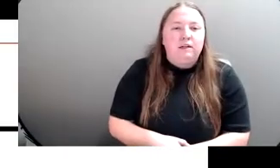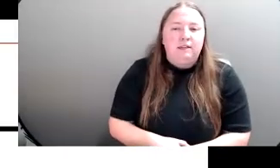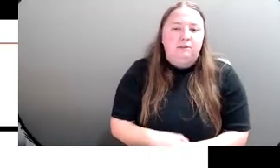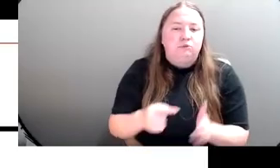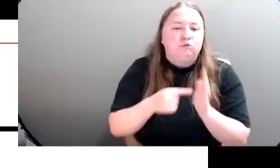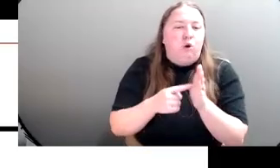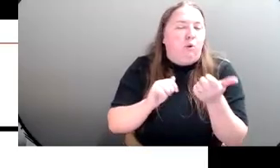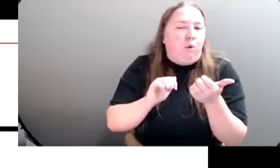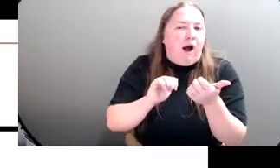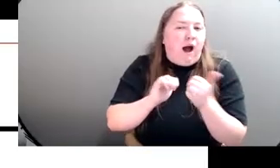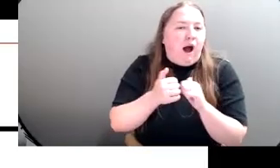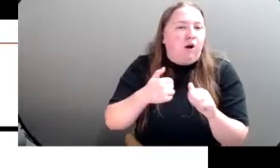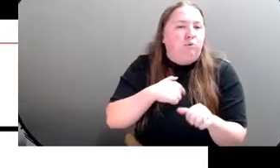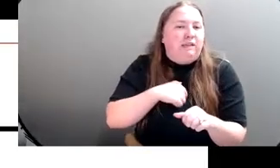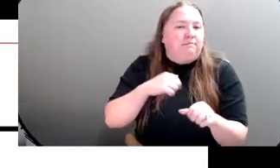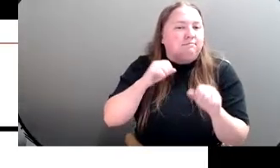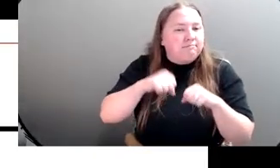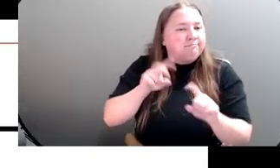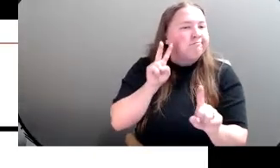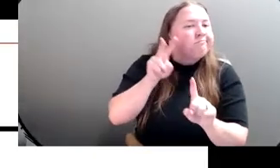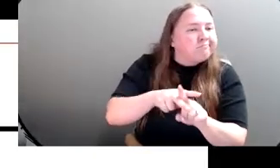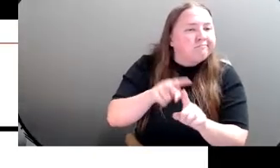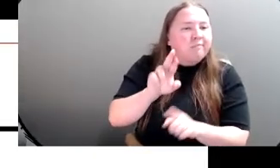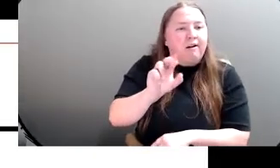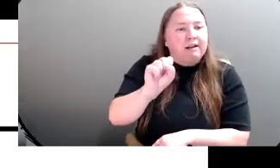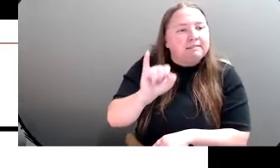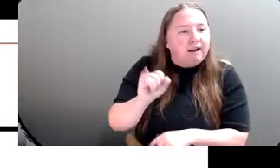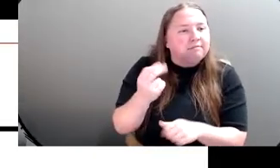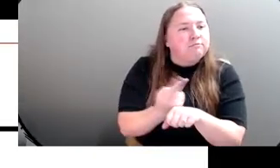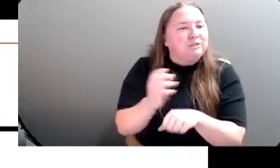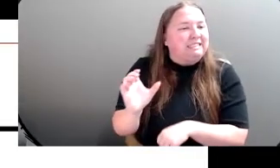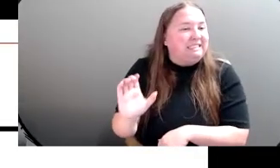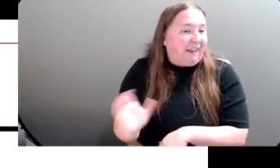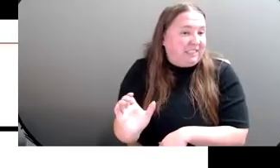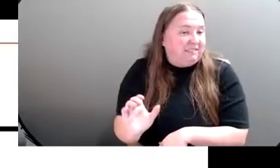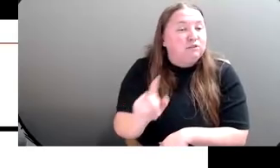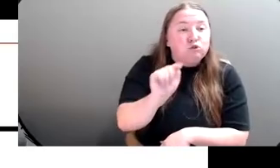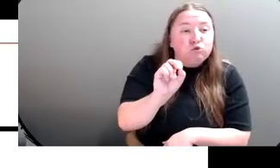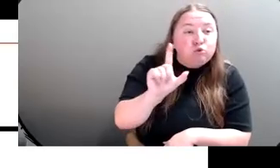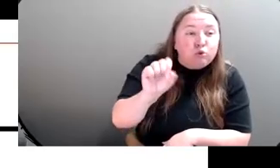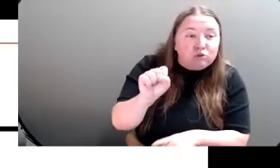that we can implement RSI using Canvas, kind of the, you know, some kind of like, tools and tricks in Canvas.